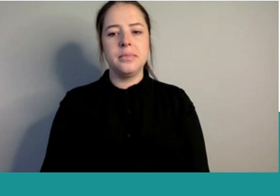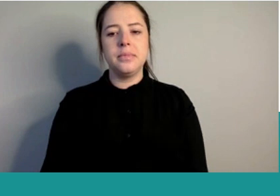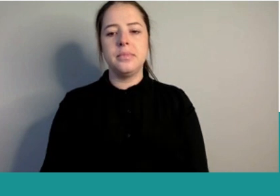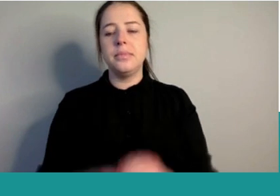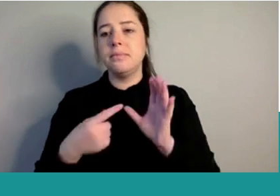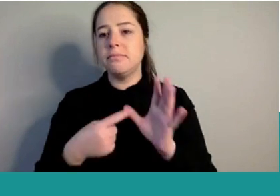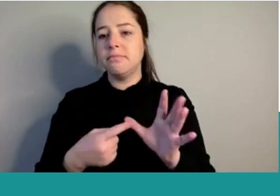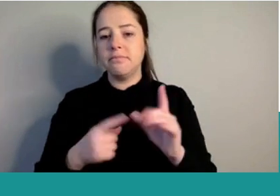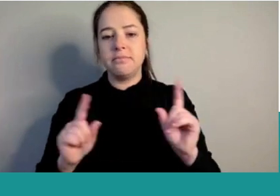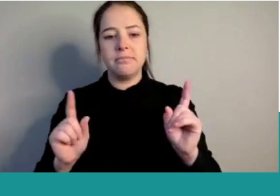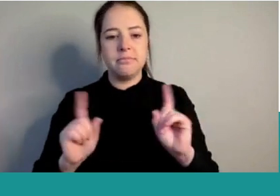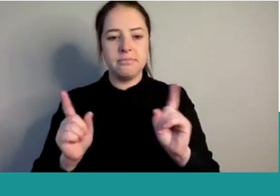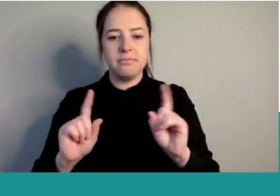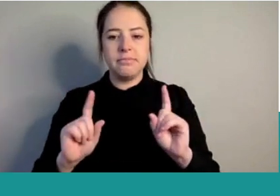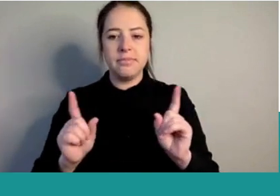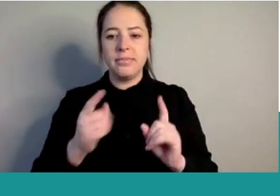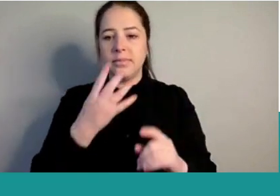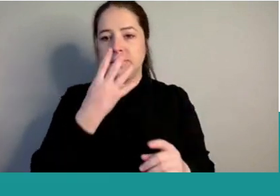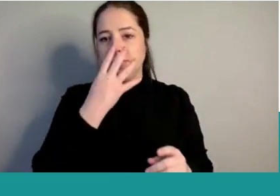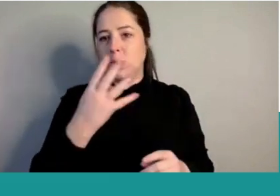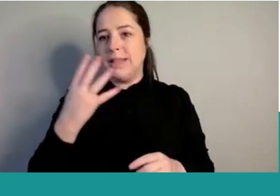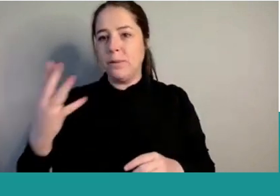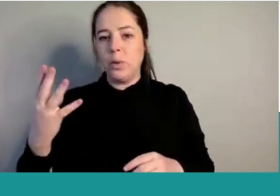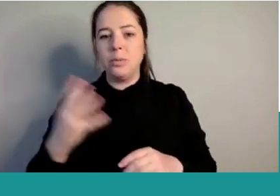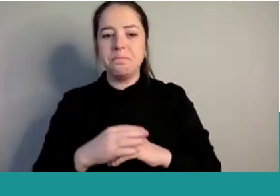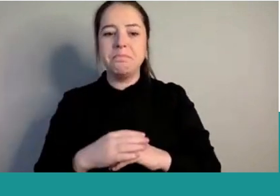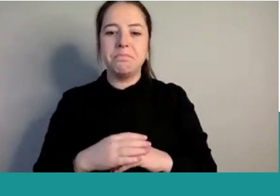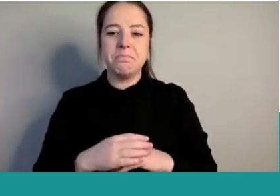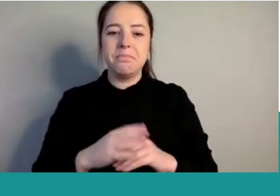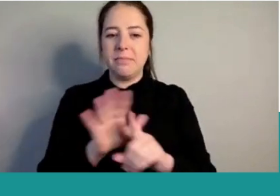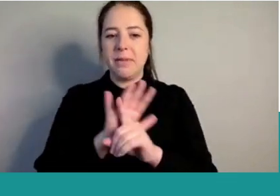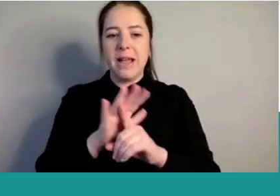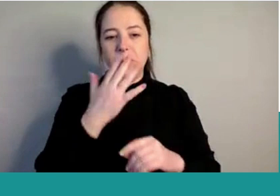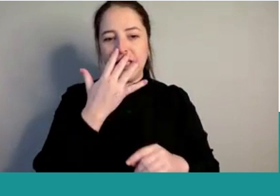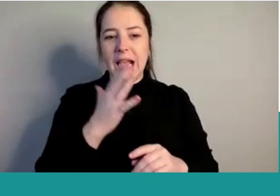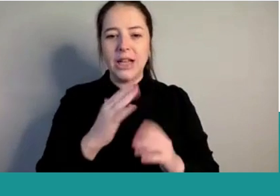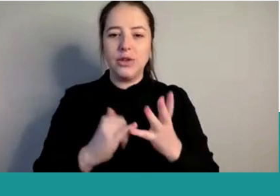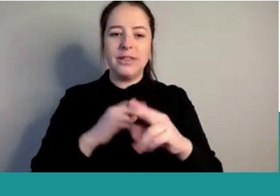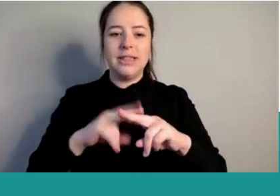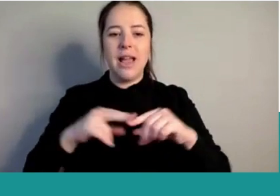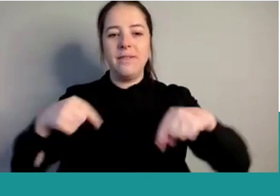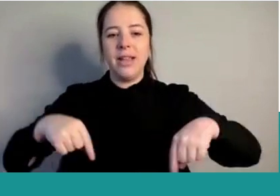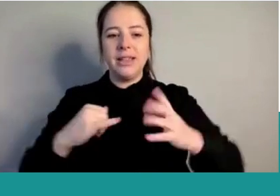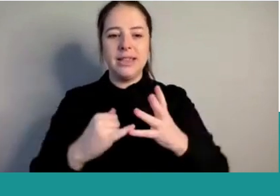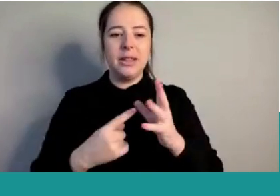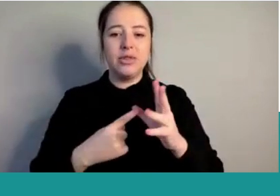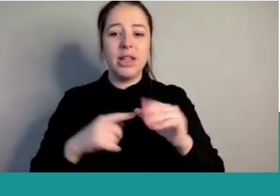The answer to the average age is 44. Interesting. And our last question,